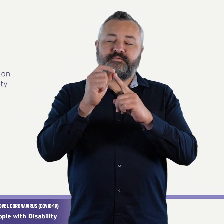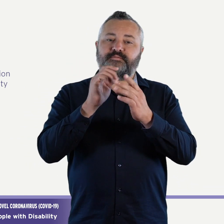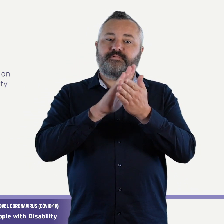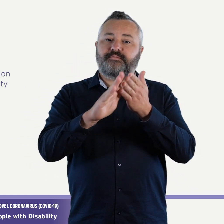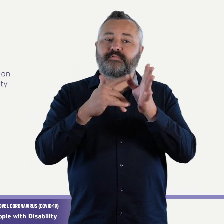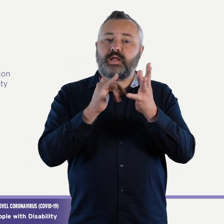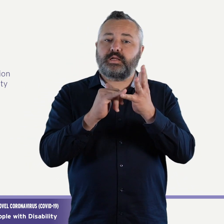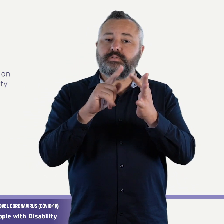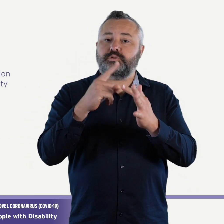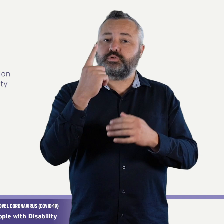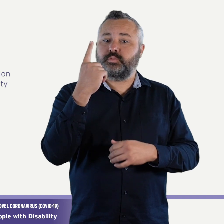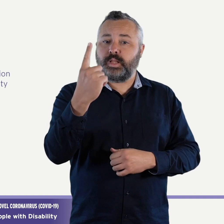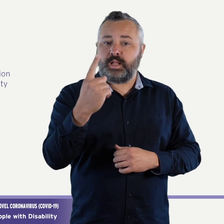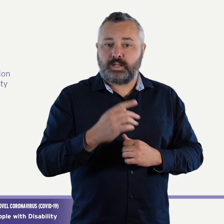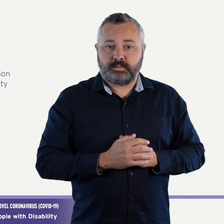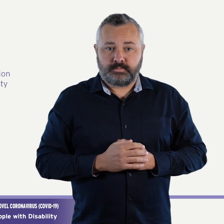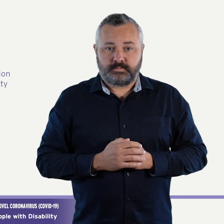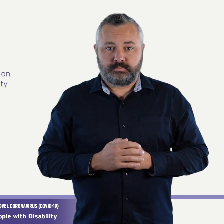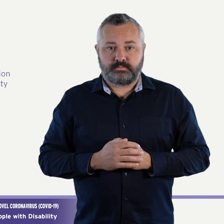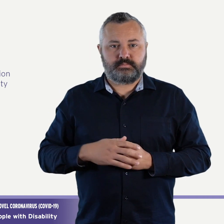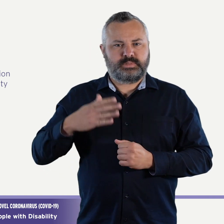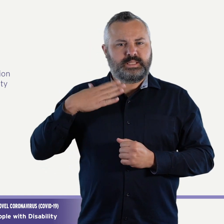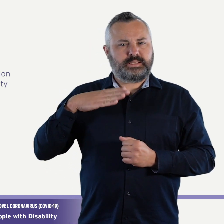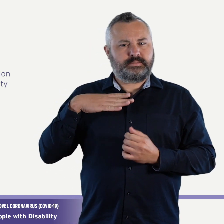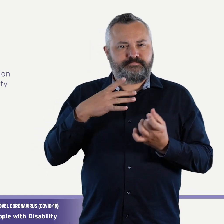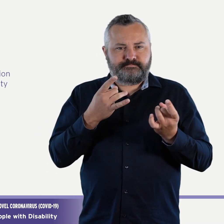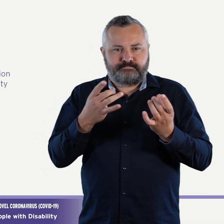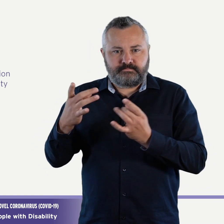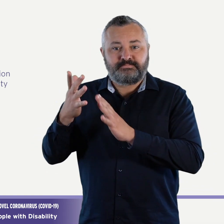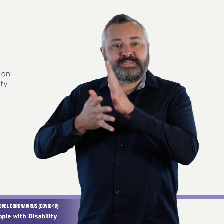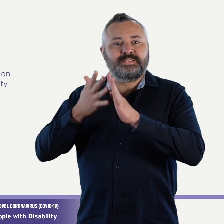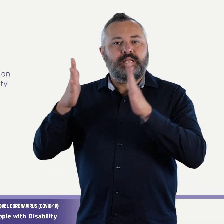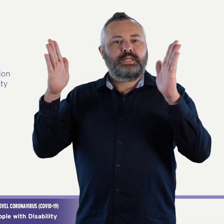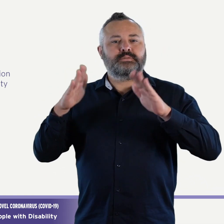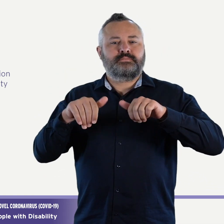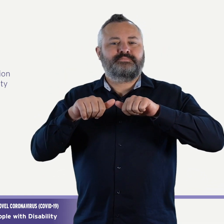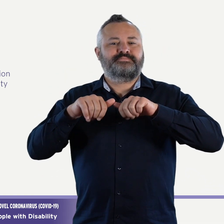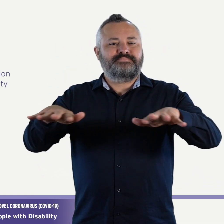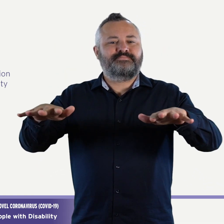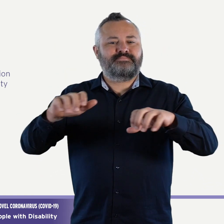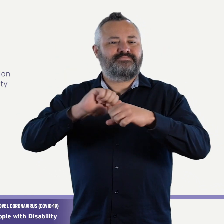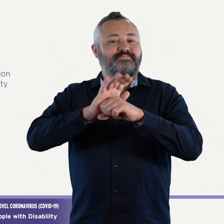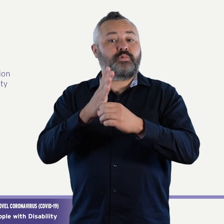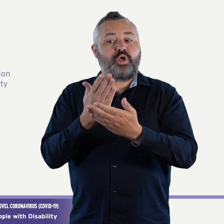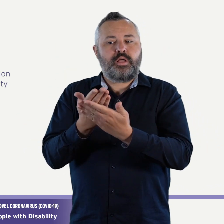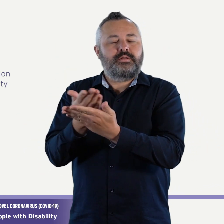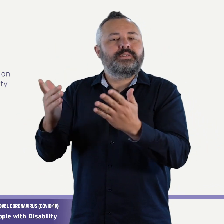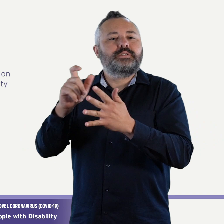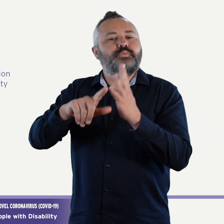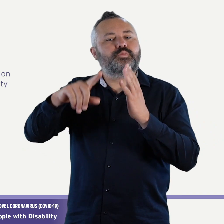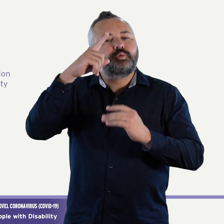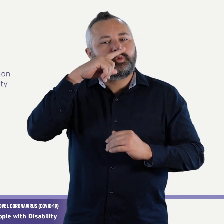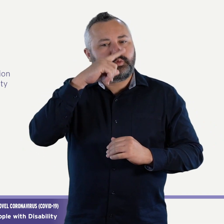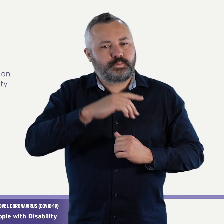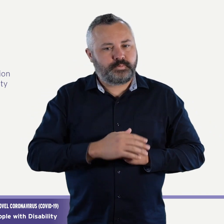Phase 1: Preparedness – maximise prevention of transmission of COVID-19 to people with disability.